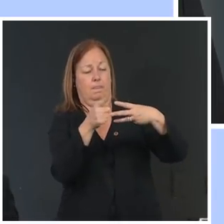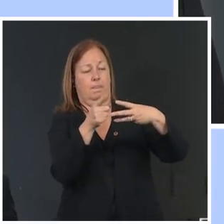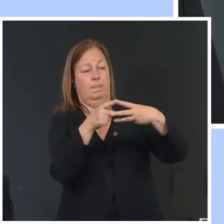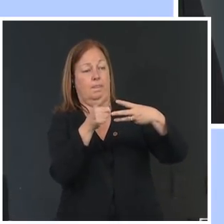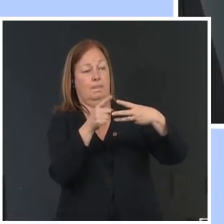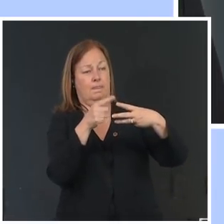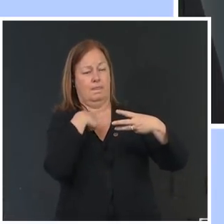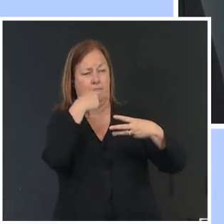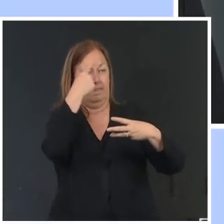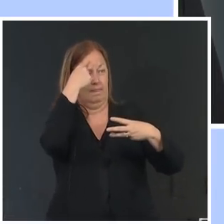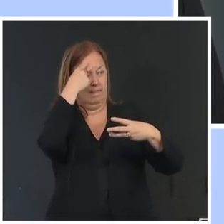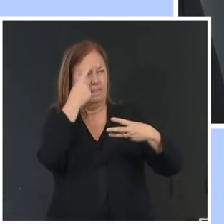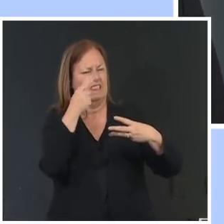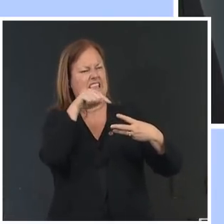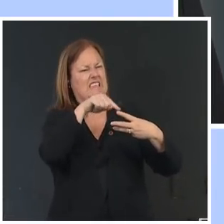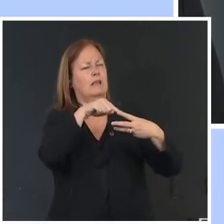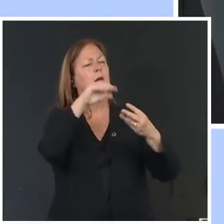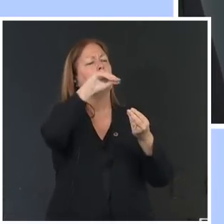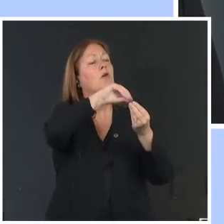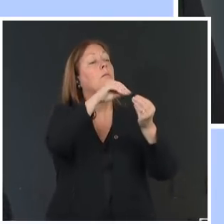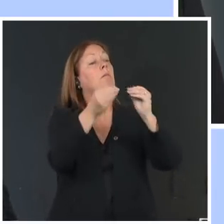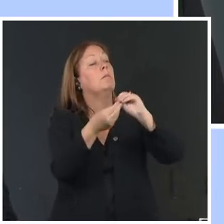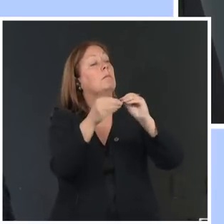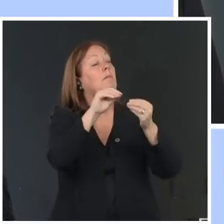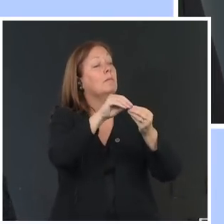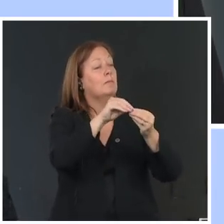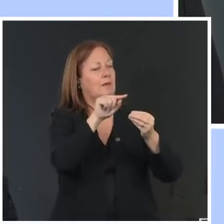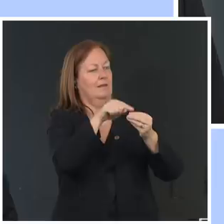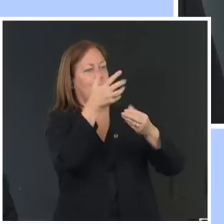well, in order to capture that, which philosophy is called for. That's something we have to think.